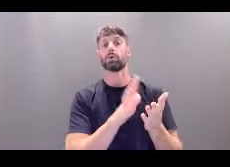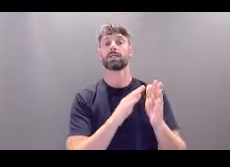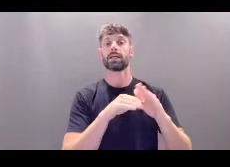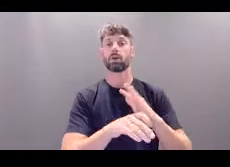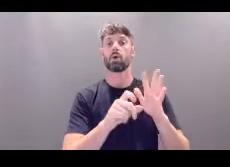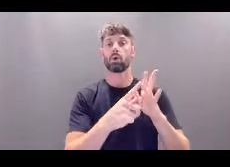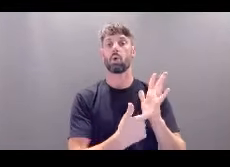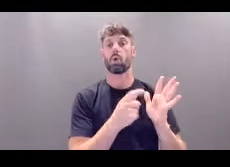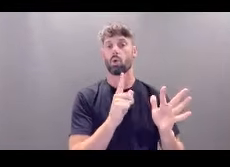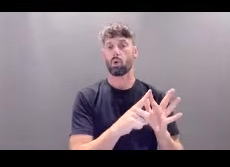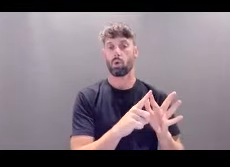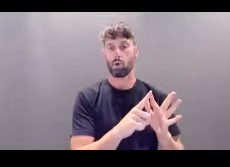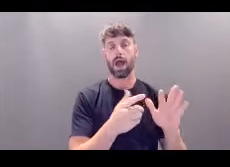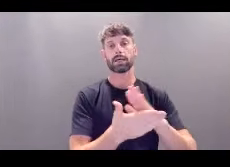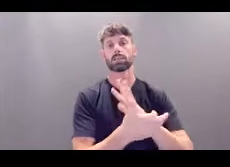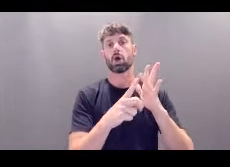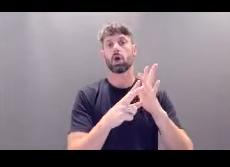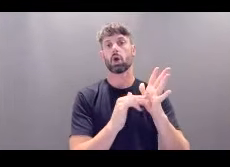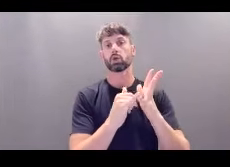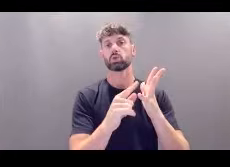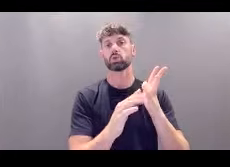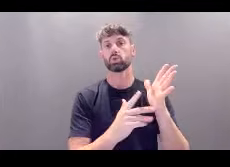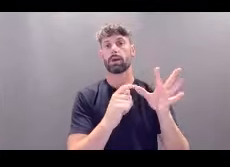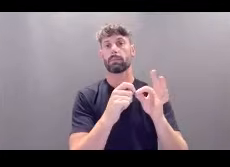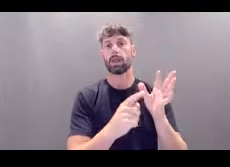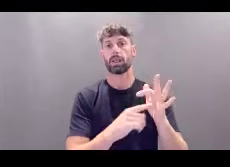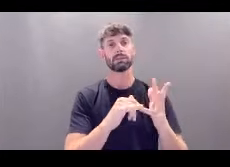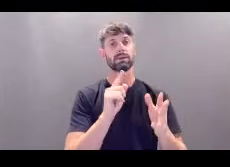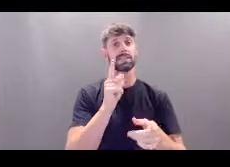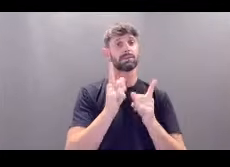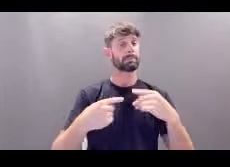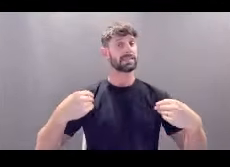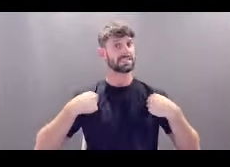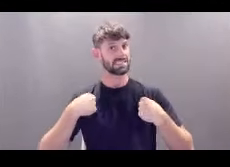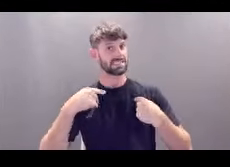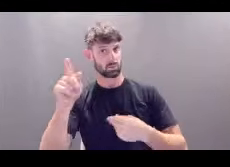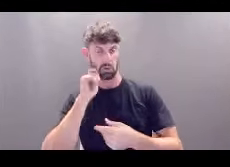Some providers, however, will let participants trial AT for no cost.